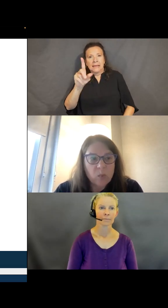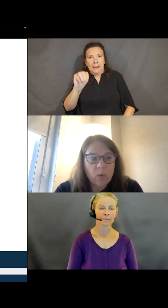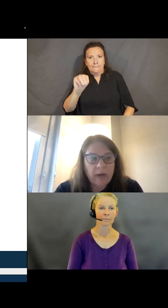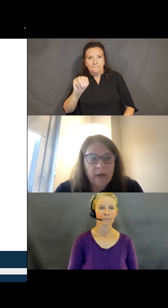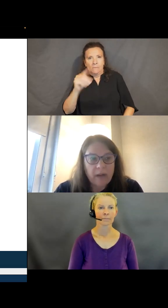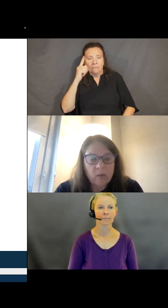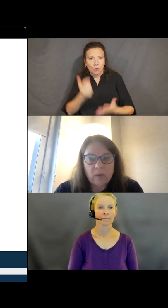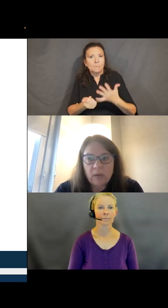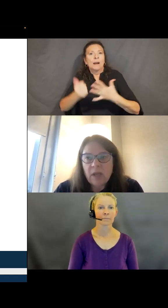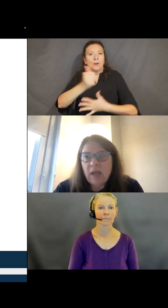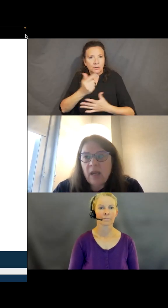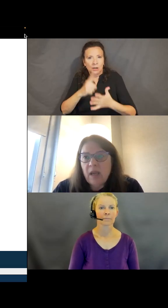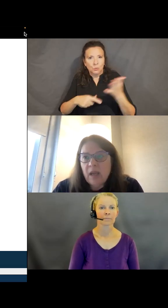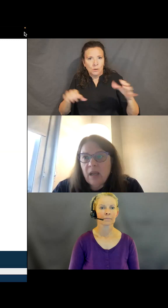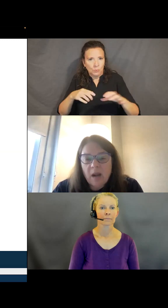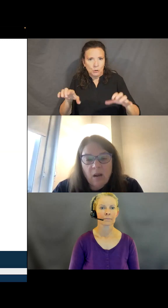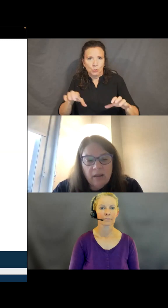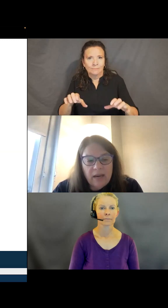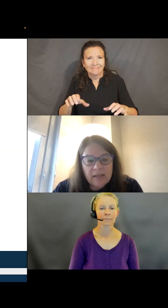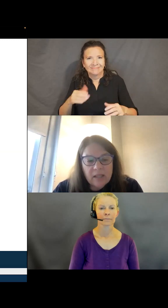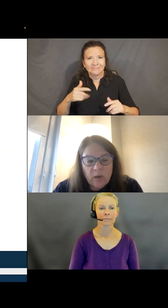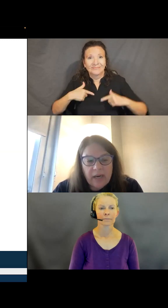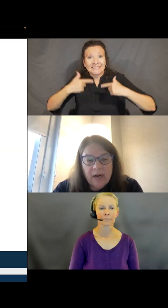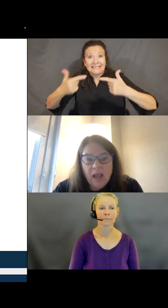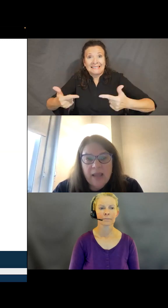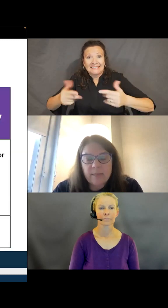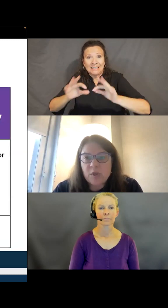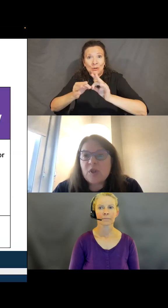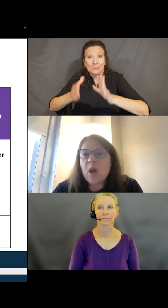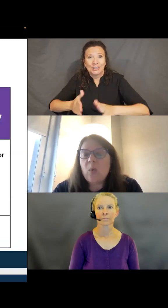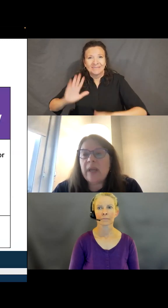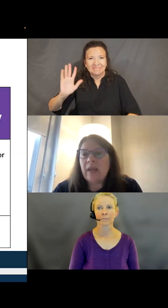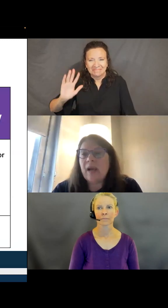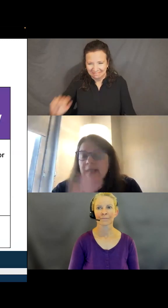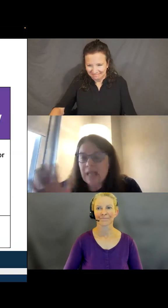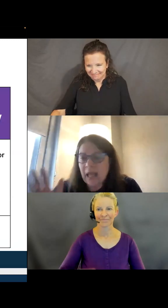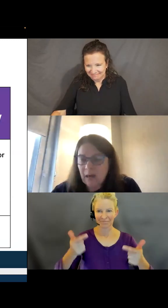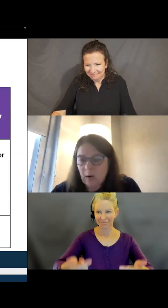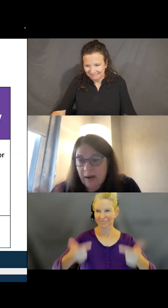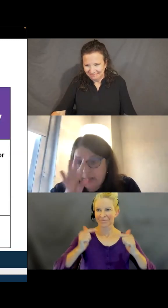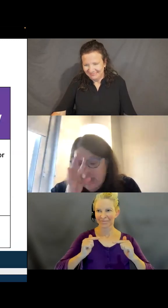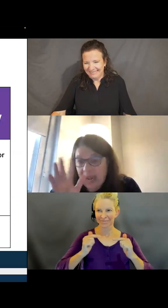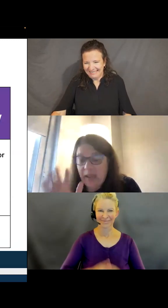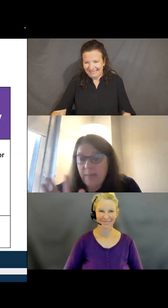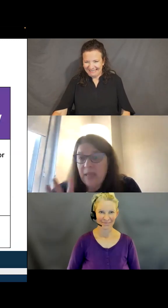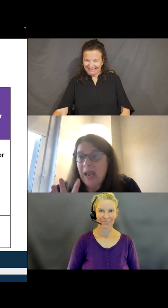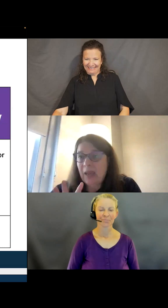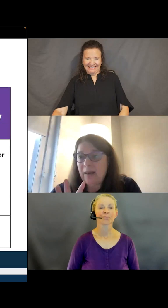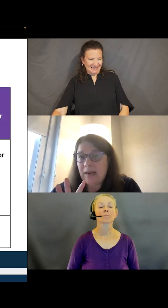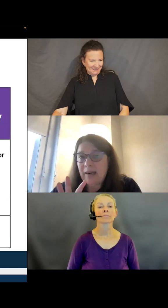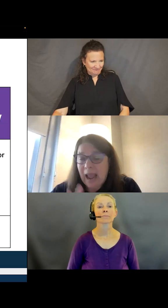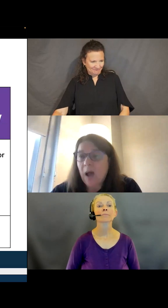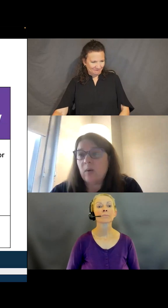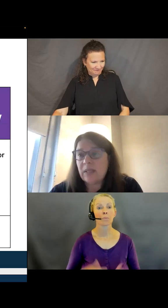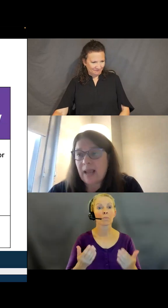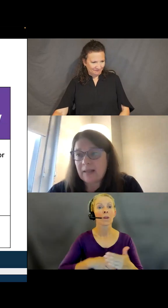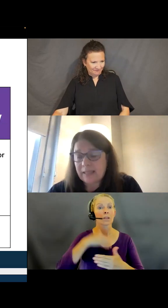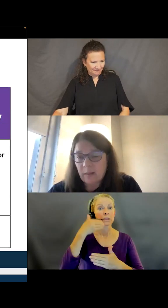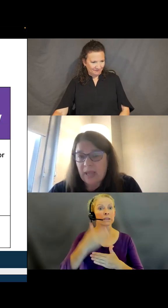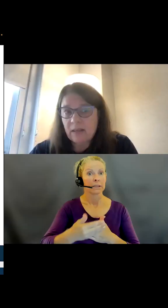what we are going to do. Now, on the next screen, I am showing a diagram that Amy handed out at SxSW